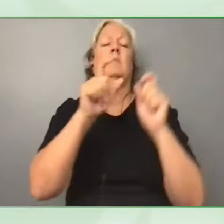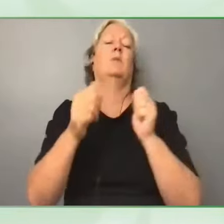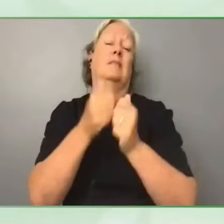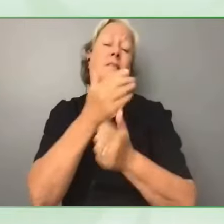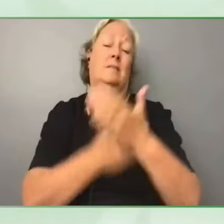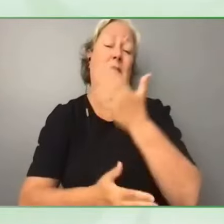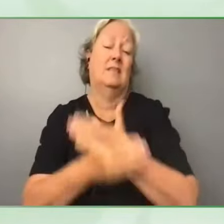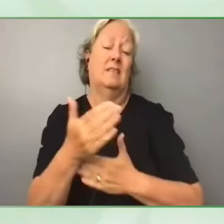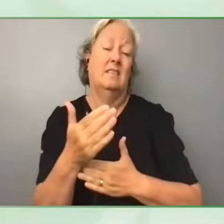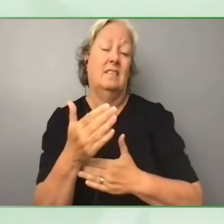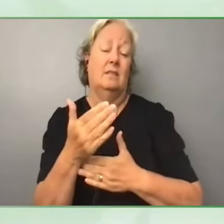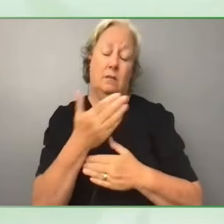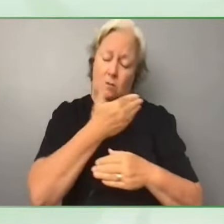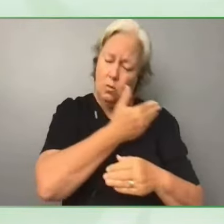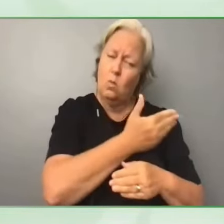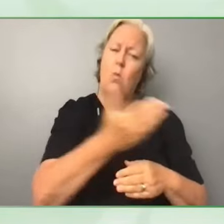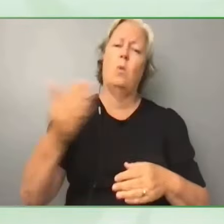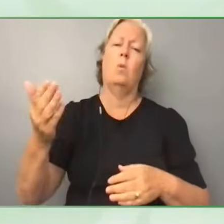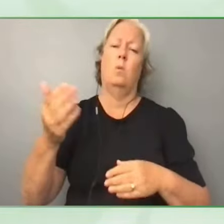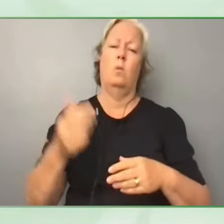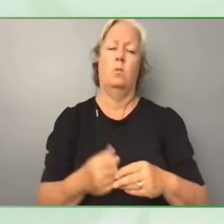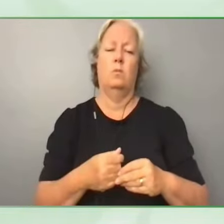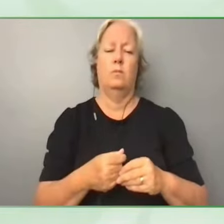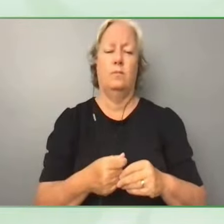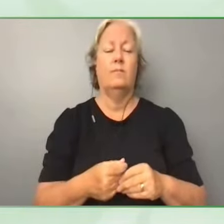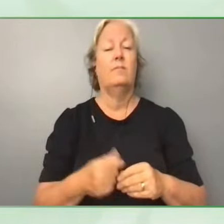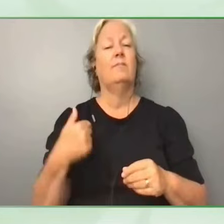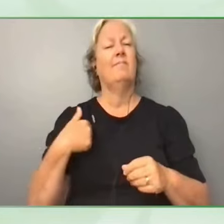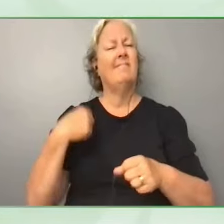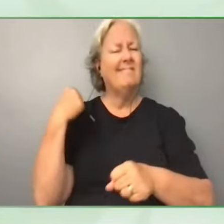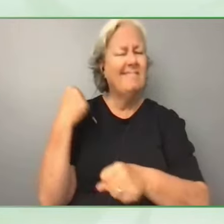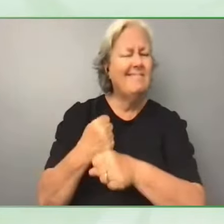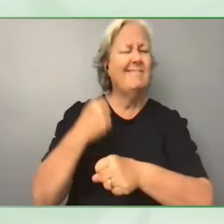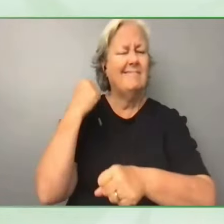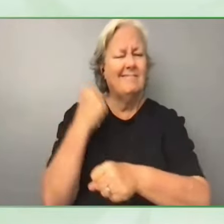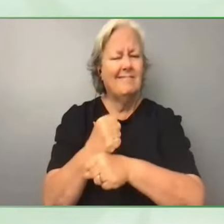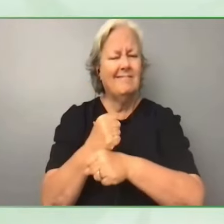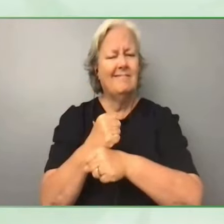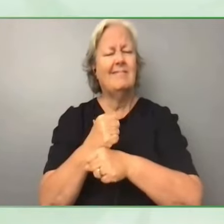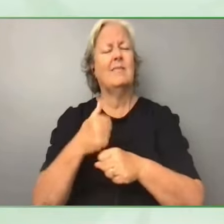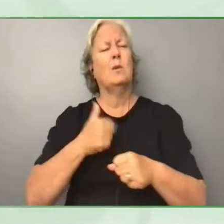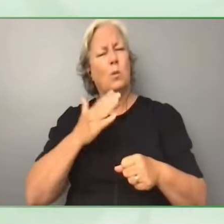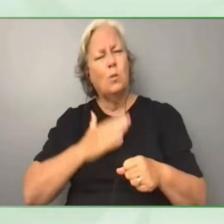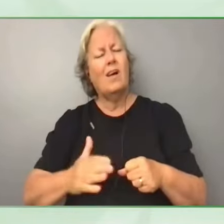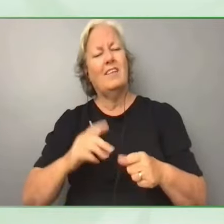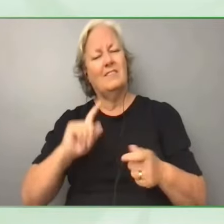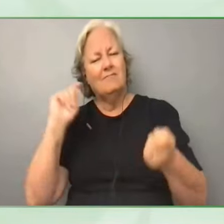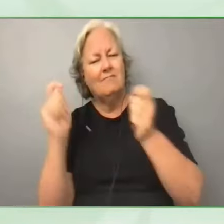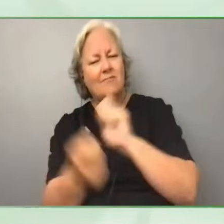We are working very hard to adjust the living in the community for